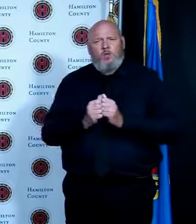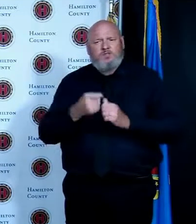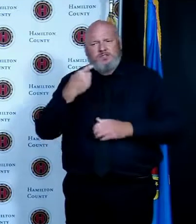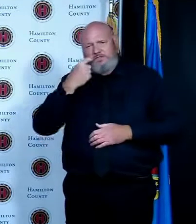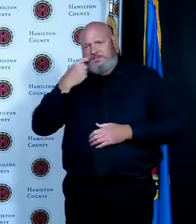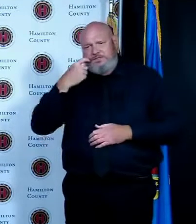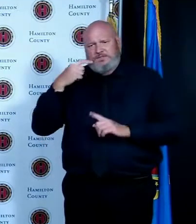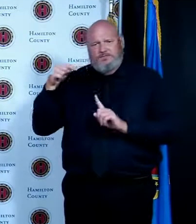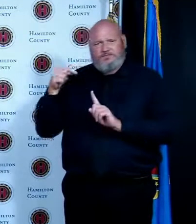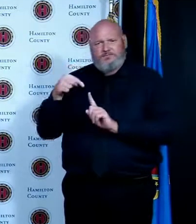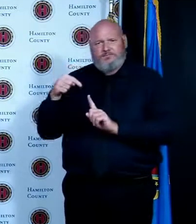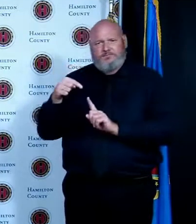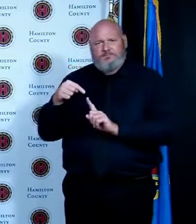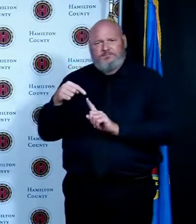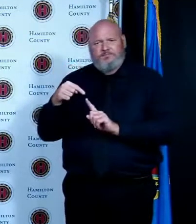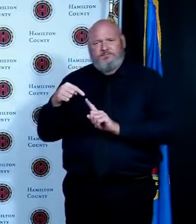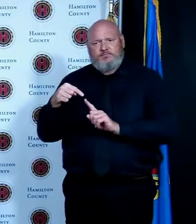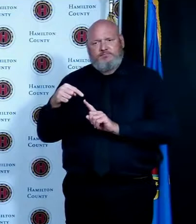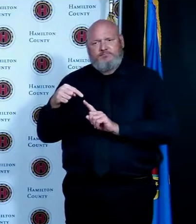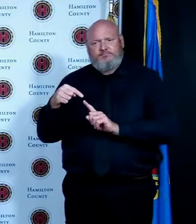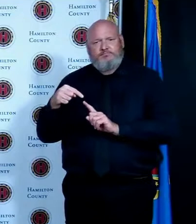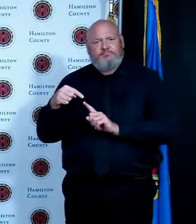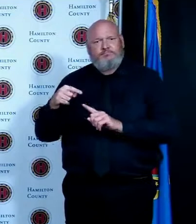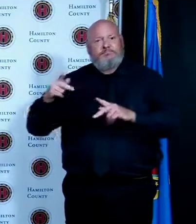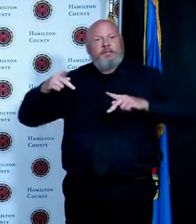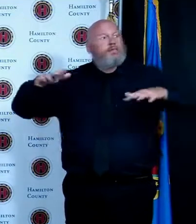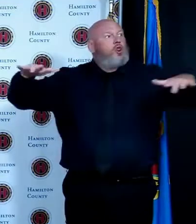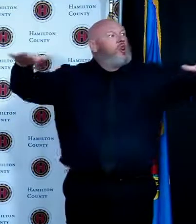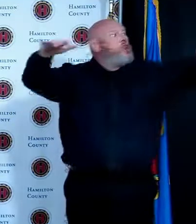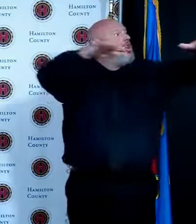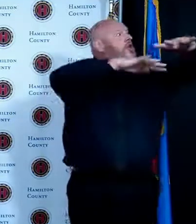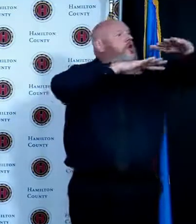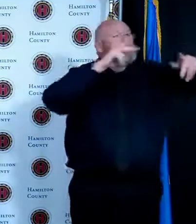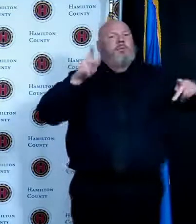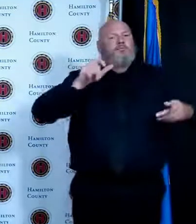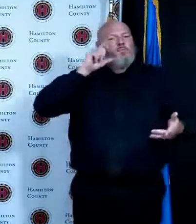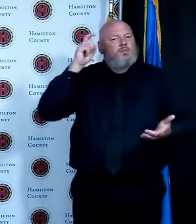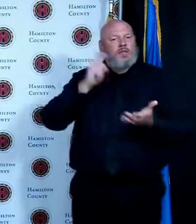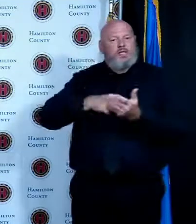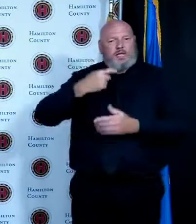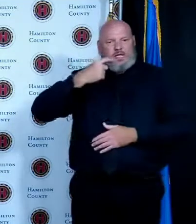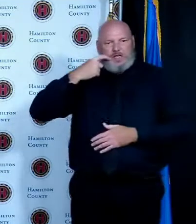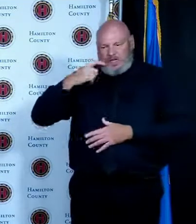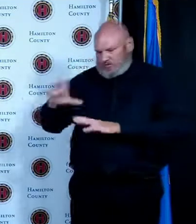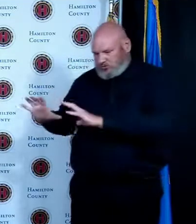we are seeing a significant increase in folks that are overdosing in our